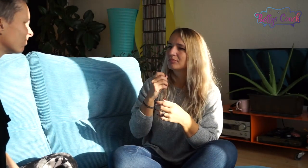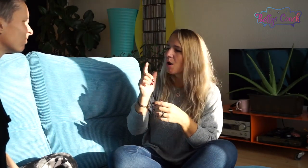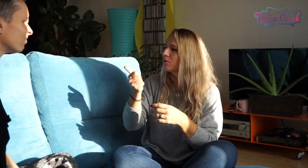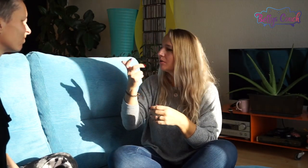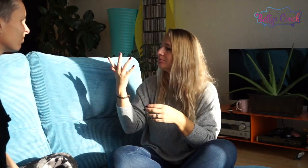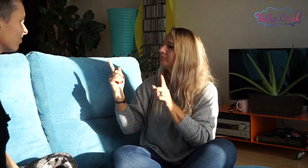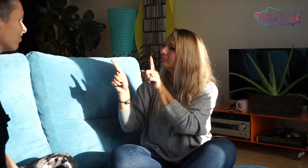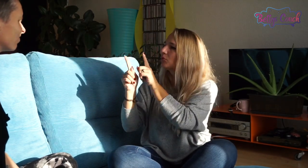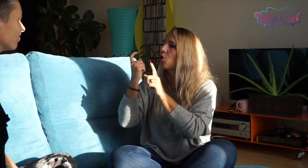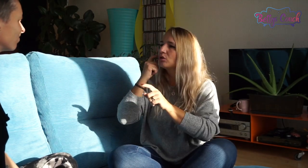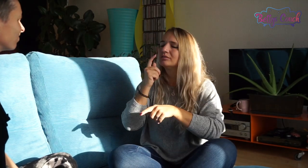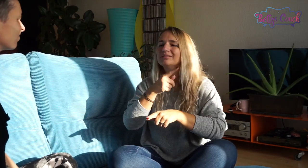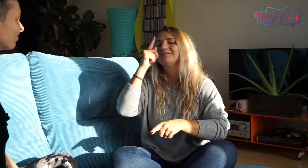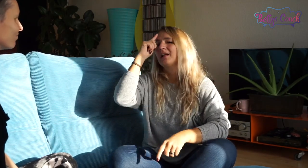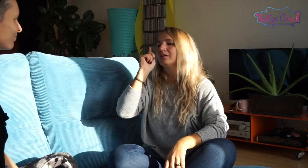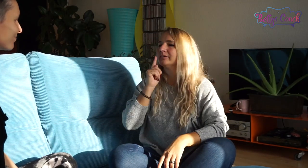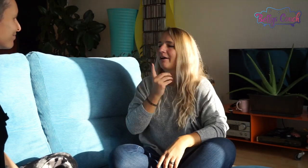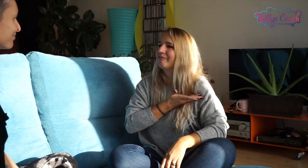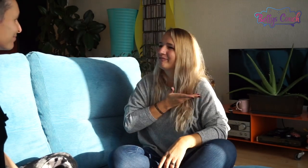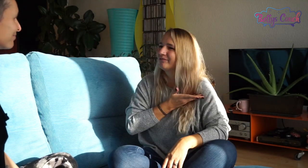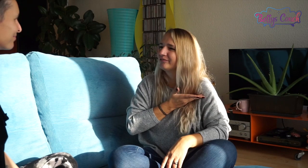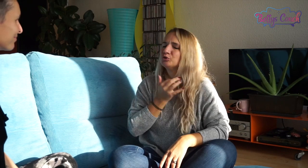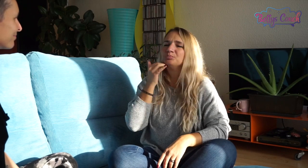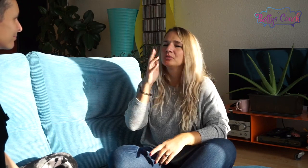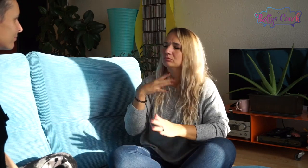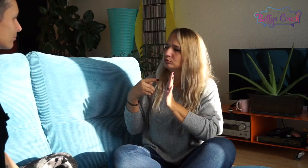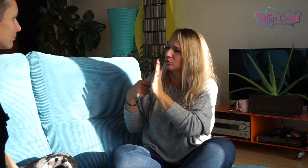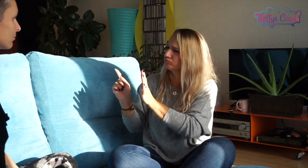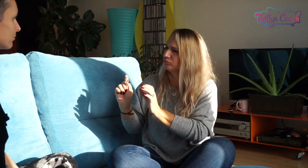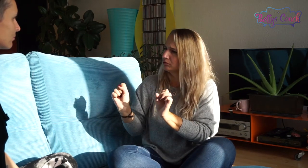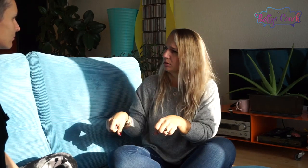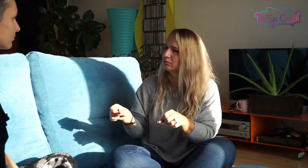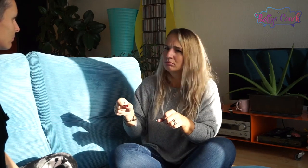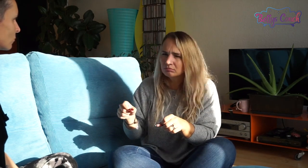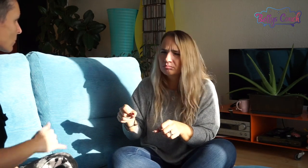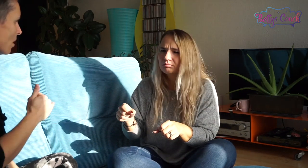Even if hearing people had previously pitied me as a deaf person, they were amazed when I showed what I can do.